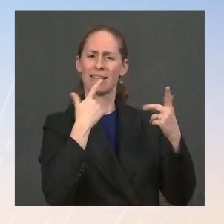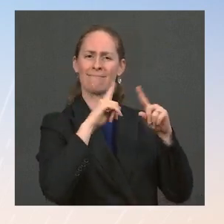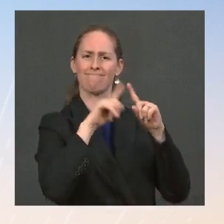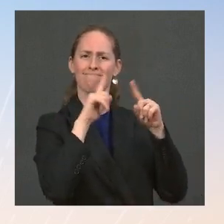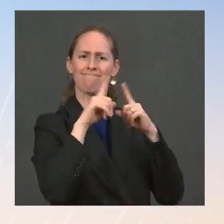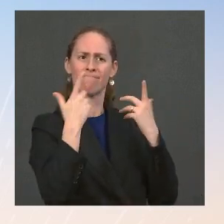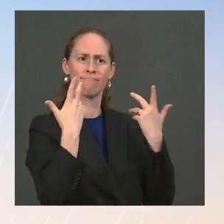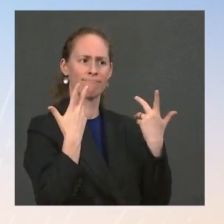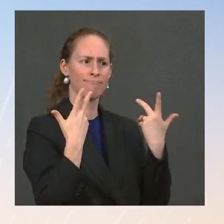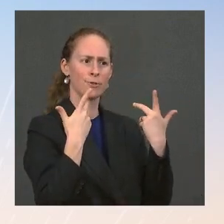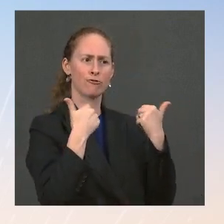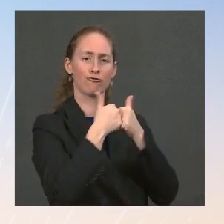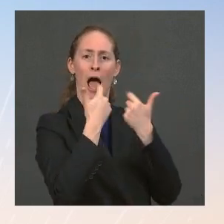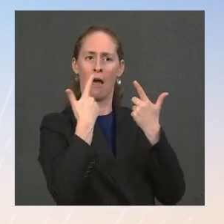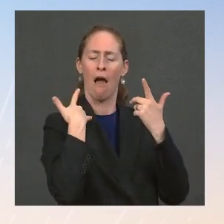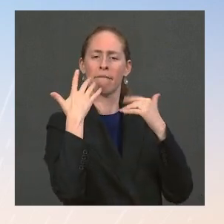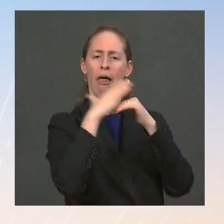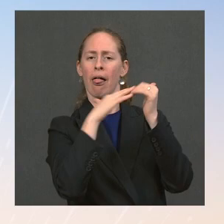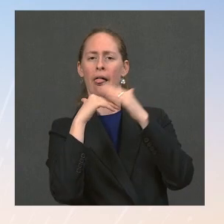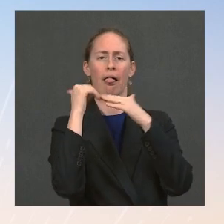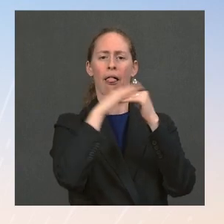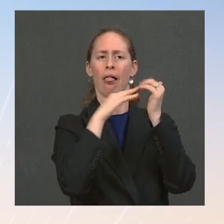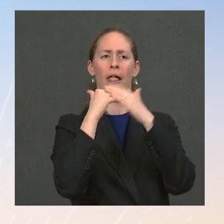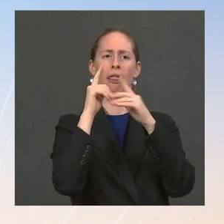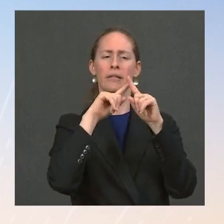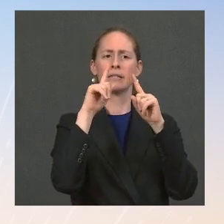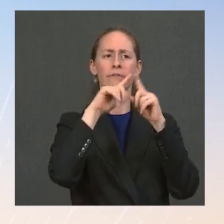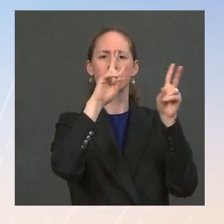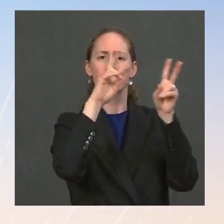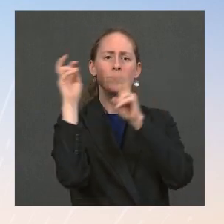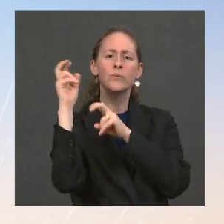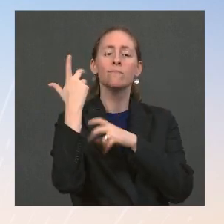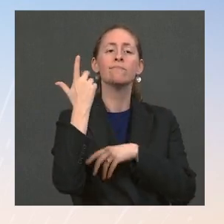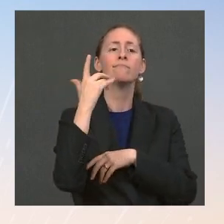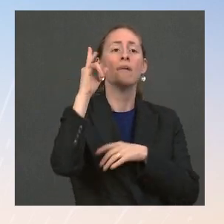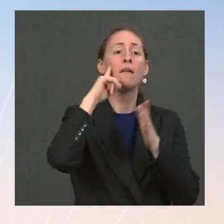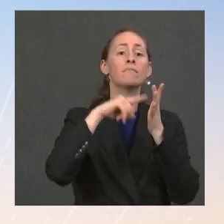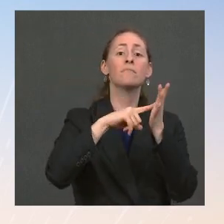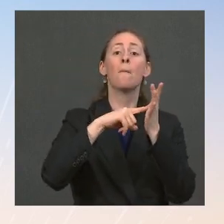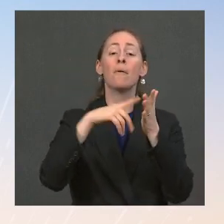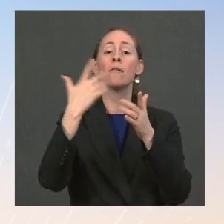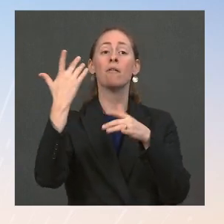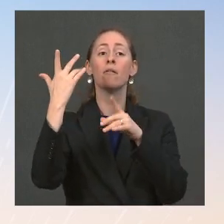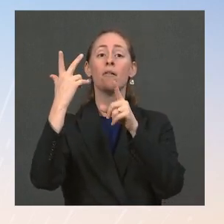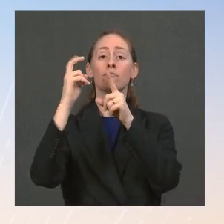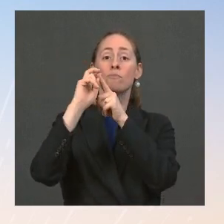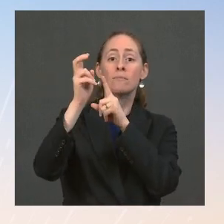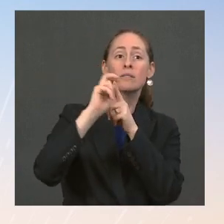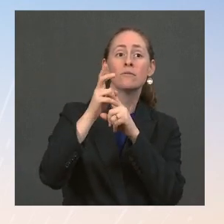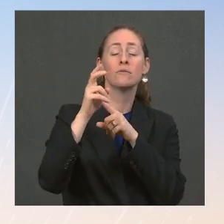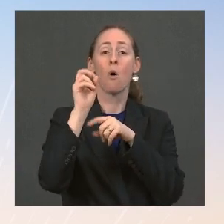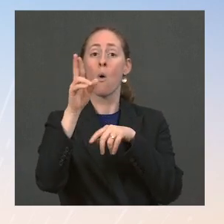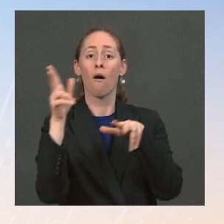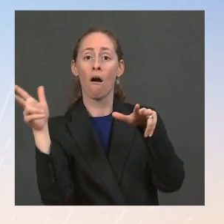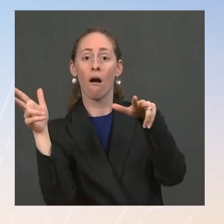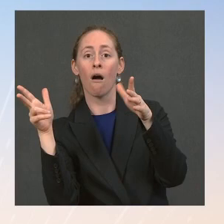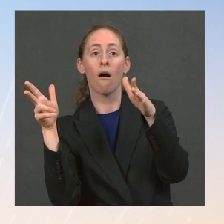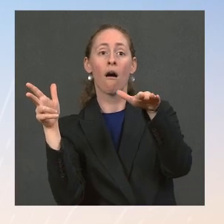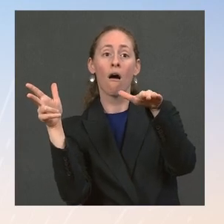And on ports and transportation bottlenecks specifically, we appointed -- the President appointed a White House Ports Envoy this summer, John Porcari,